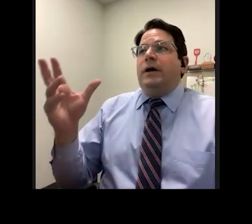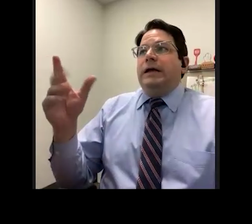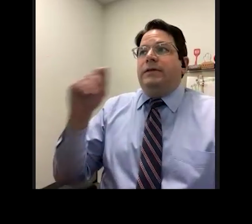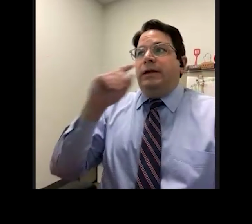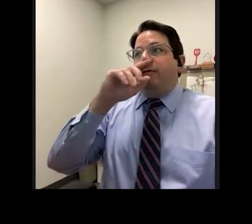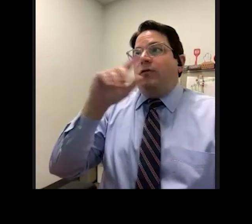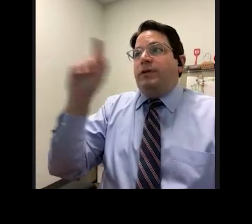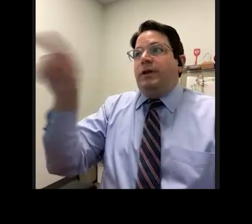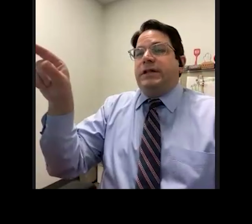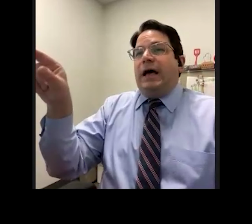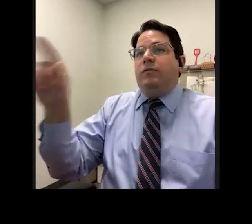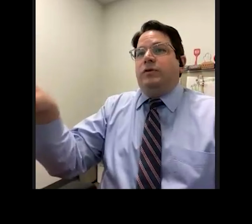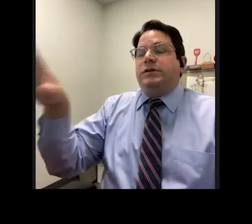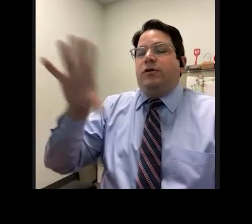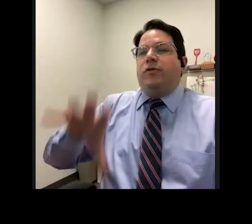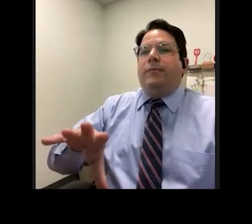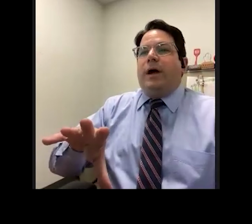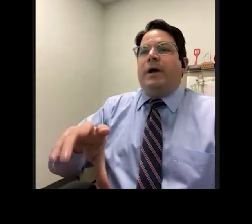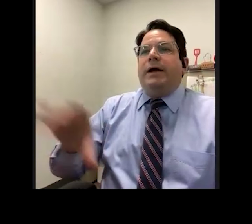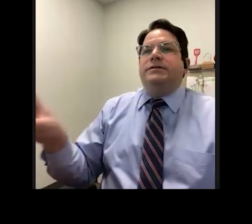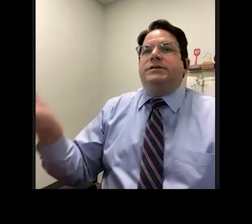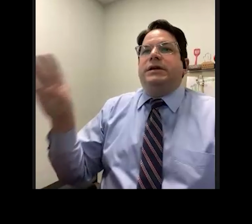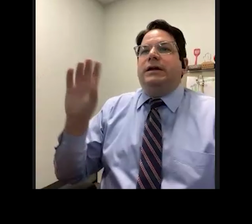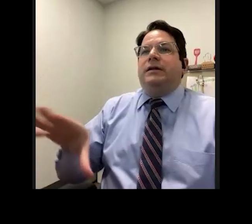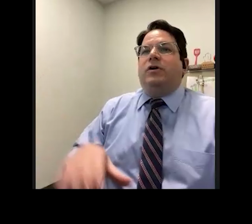Here, even though this slide was created by my agency,